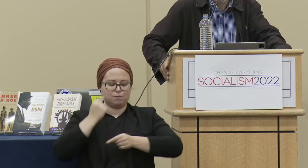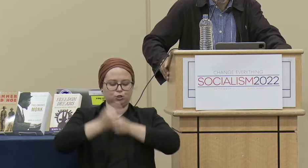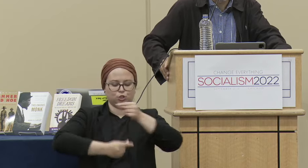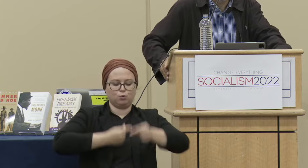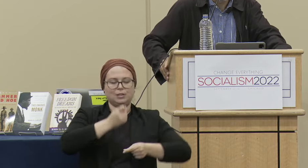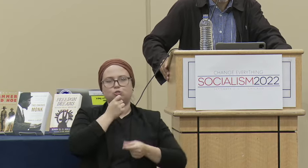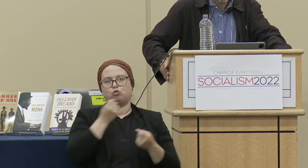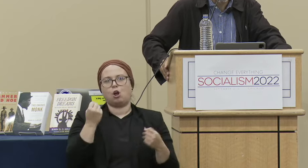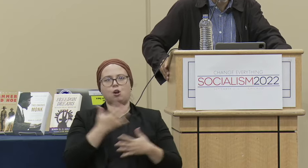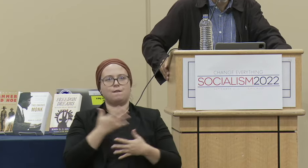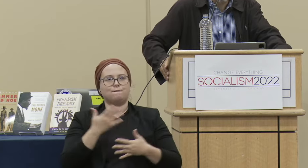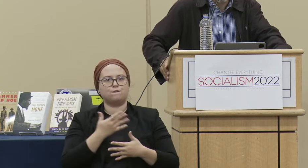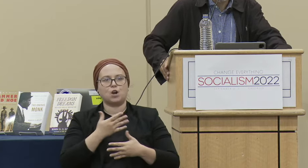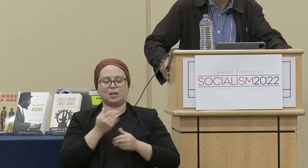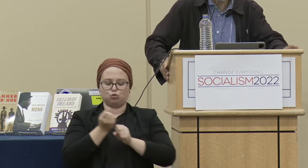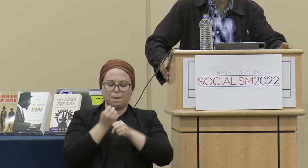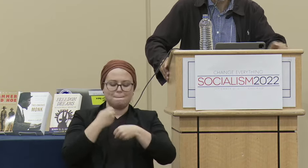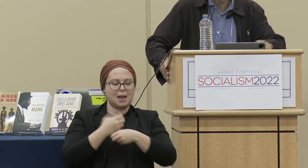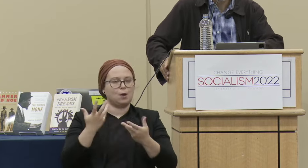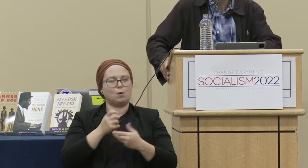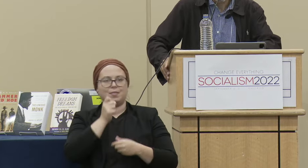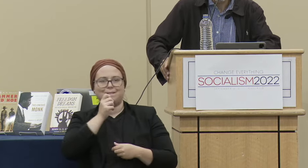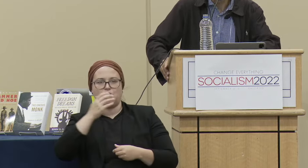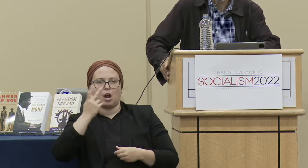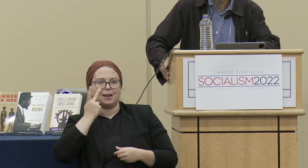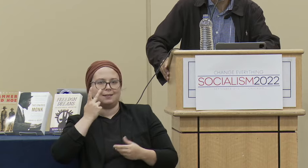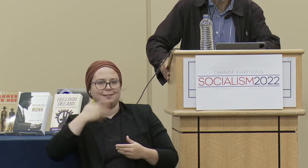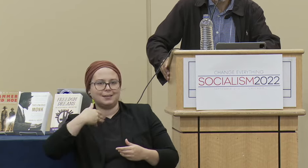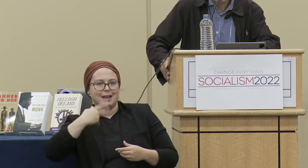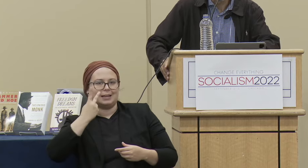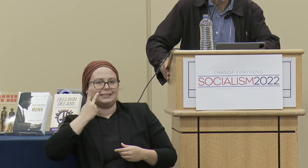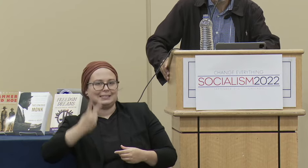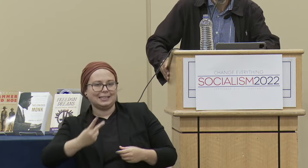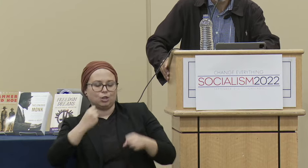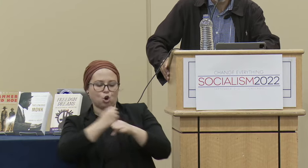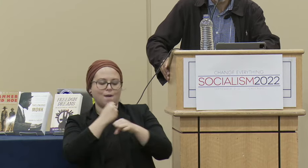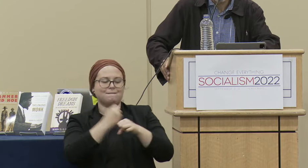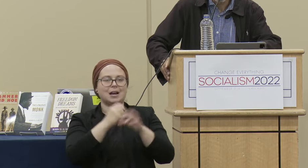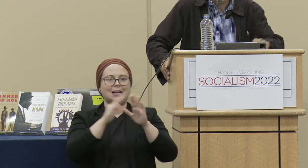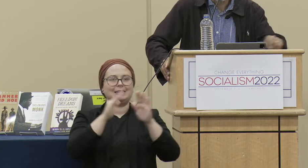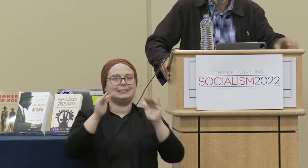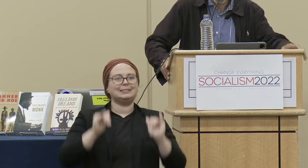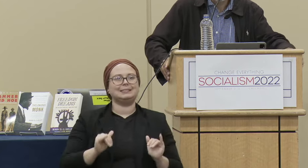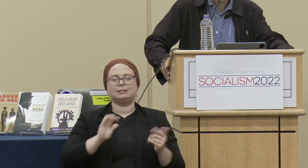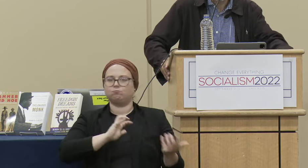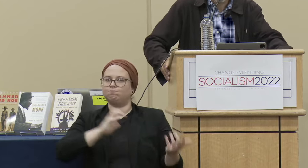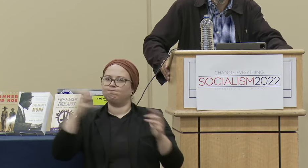solutionaries of every generation are unafraid to